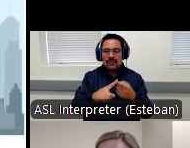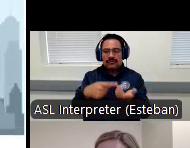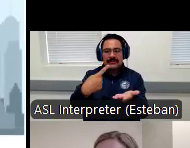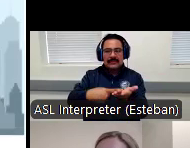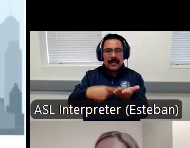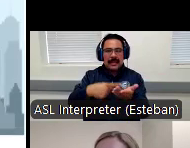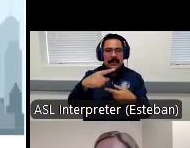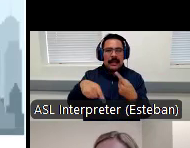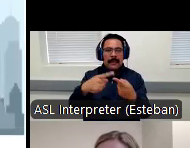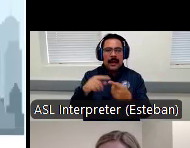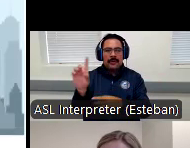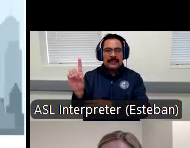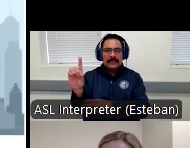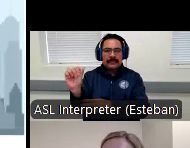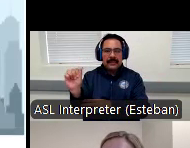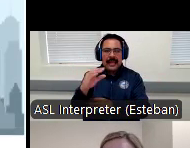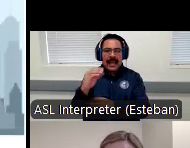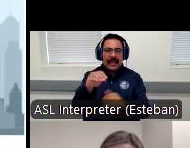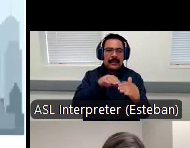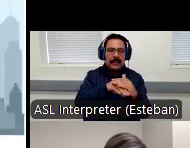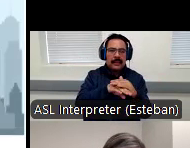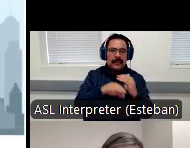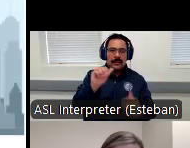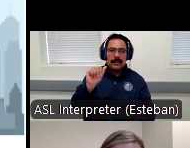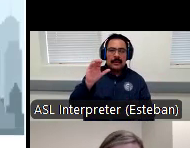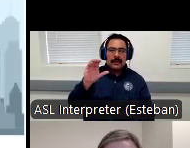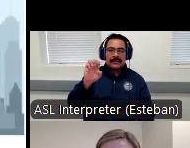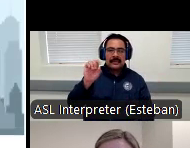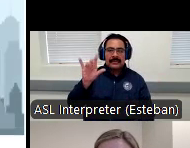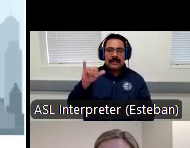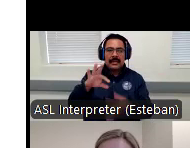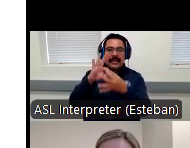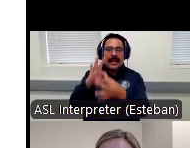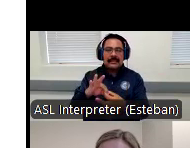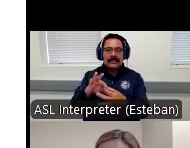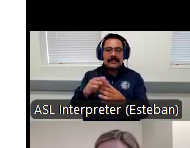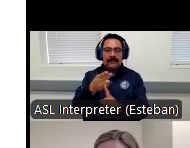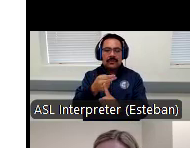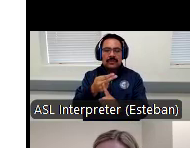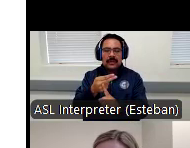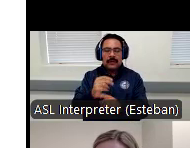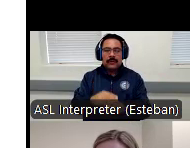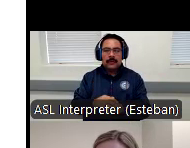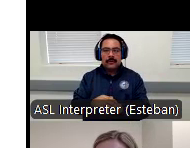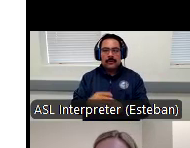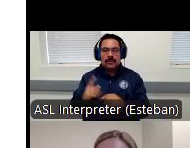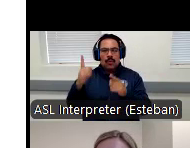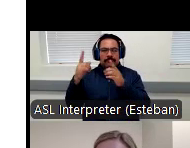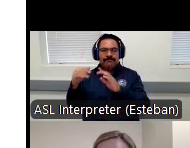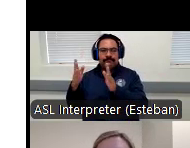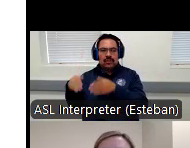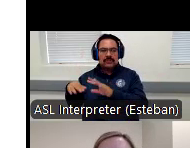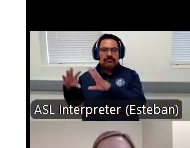disability and accessibility in the context of hotels. To start off,